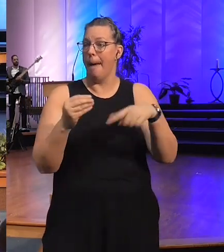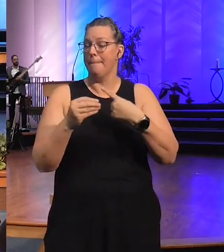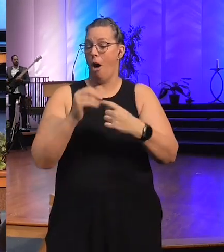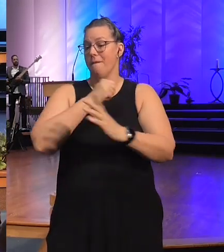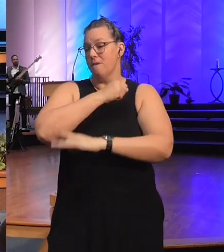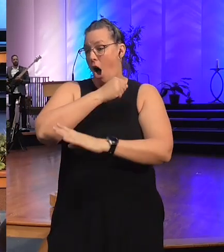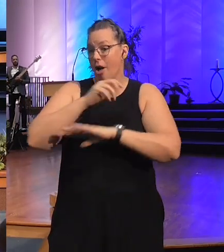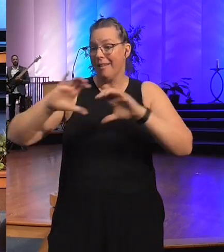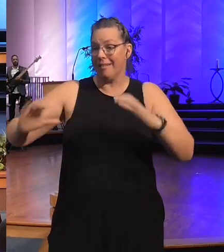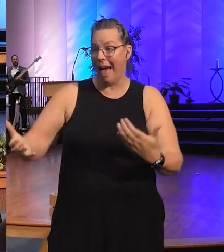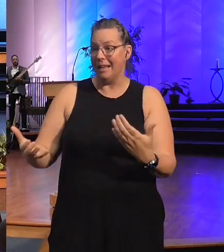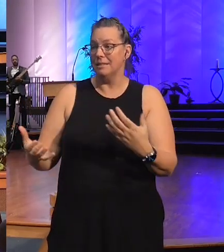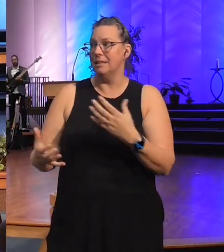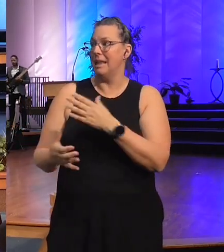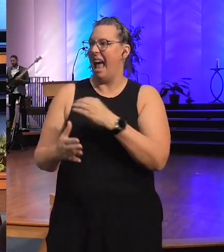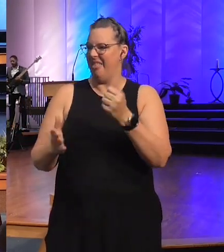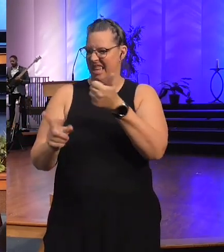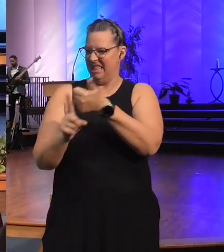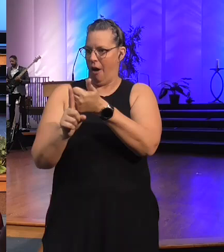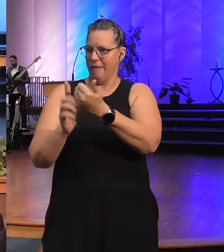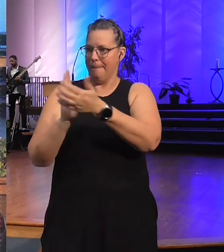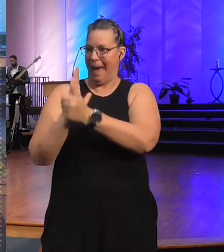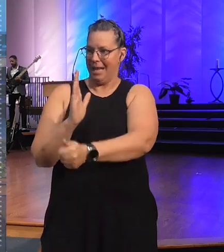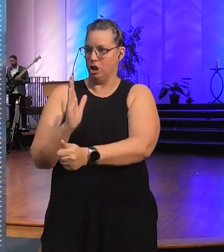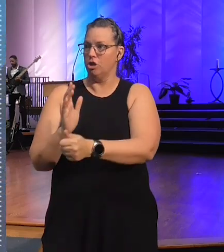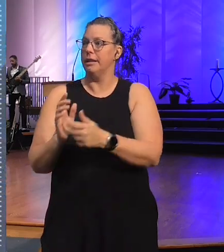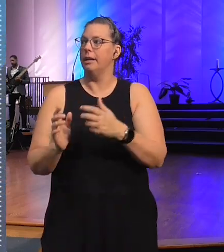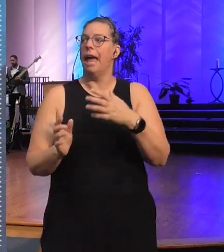in particular the self-mastery class that you're going to be teaching Carol plans I bring plans